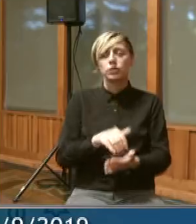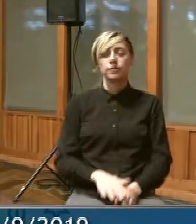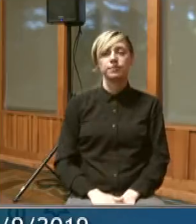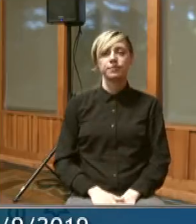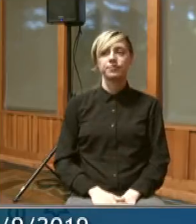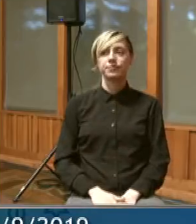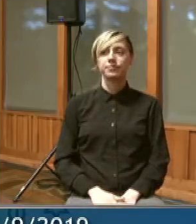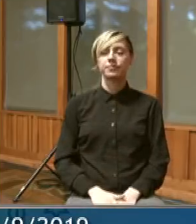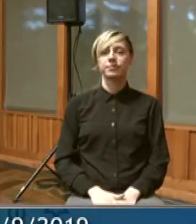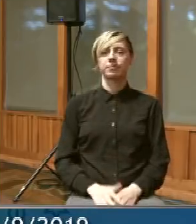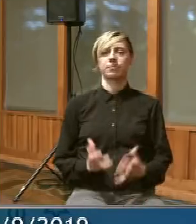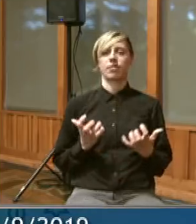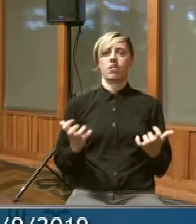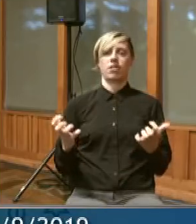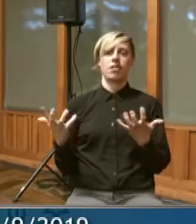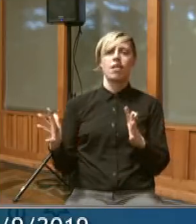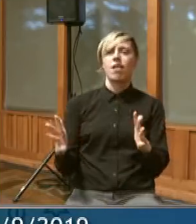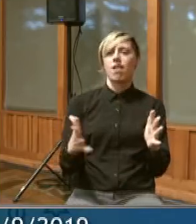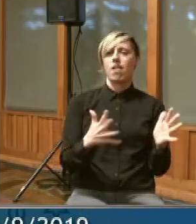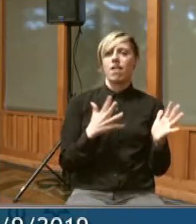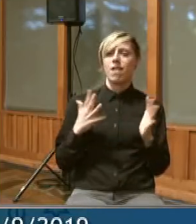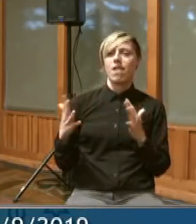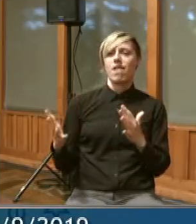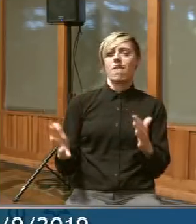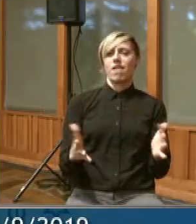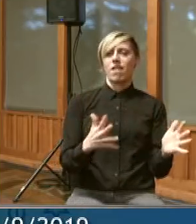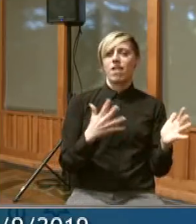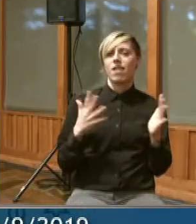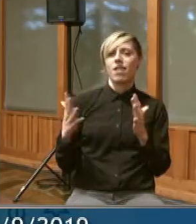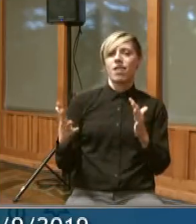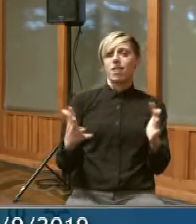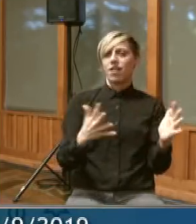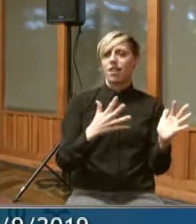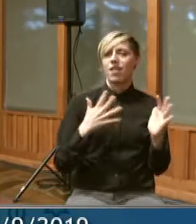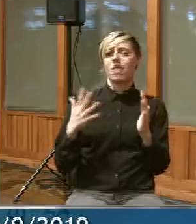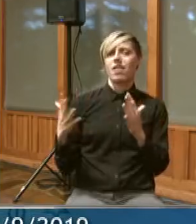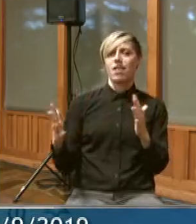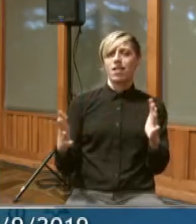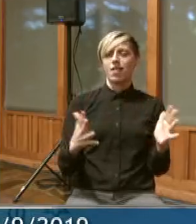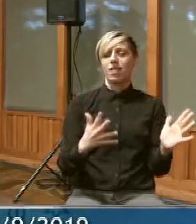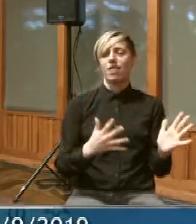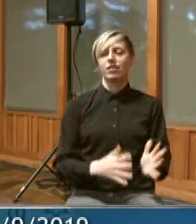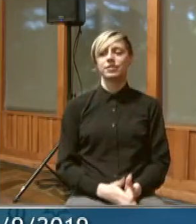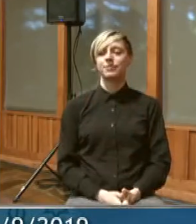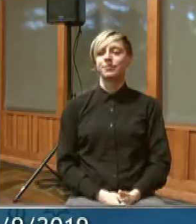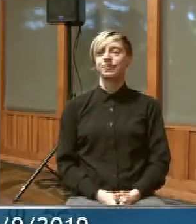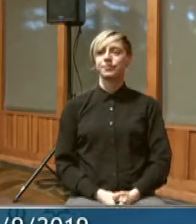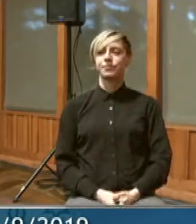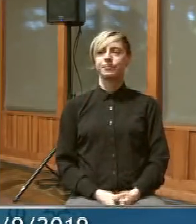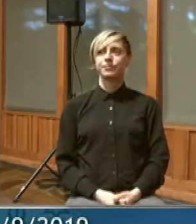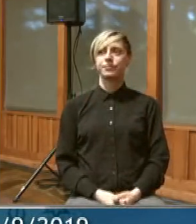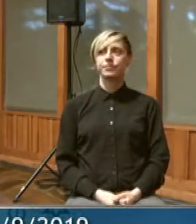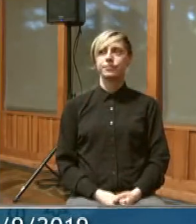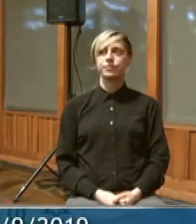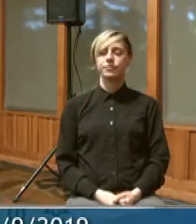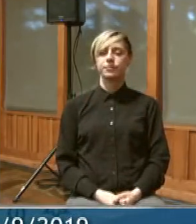I DO JUDO, SKATEBOARDING AND PIANO. PLEASE DO NOT CLOSE THE COMMUNITY CENTER.